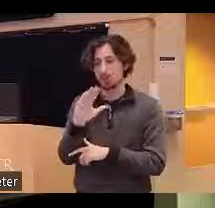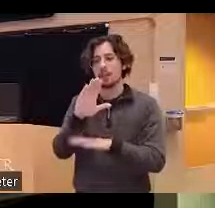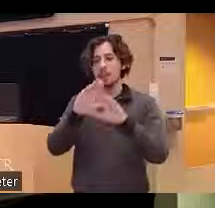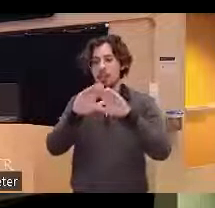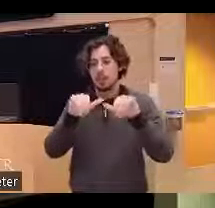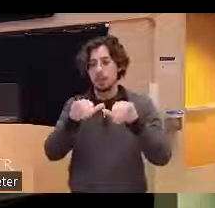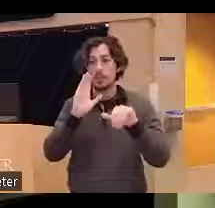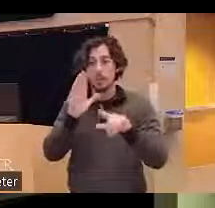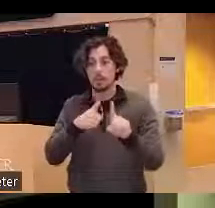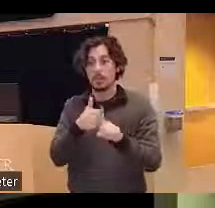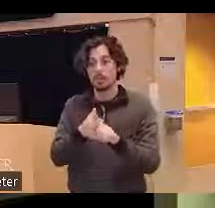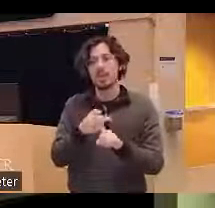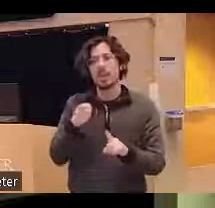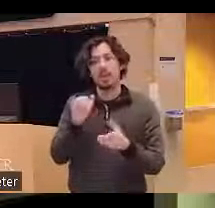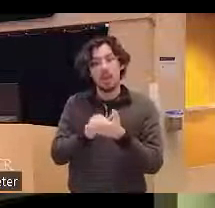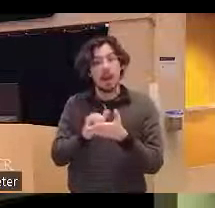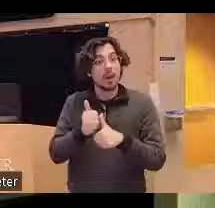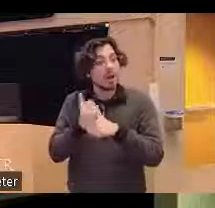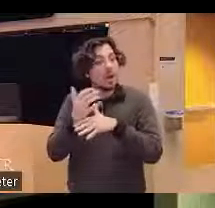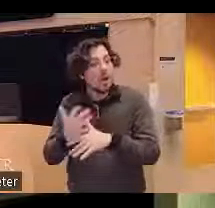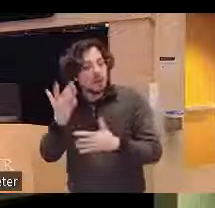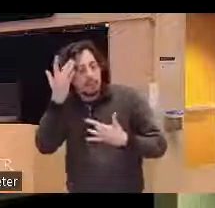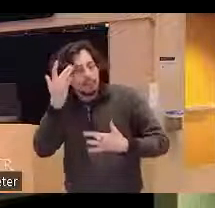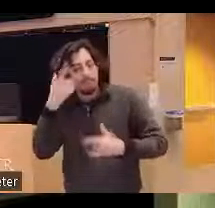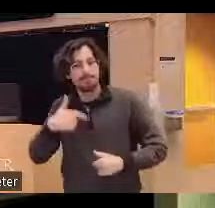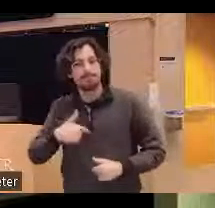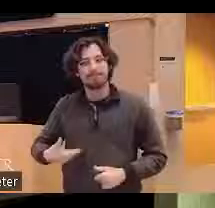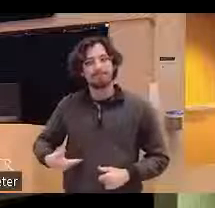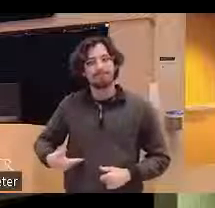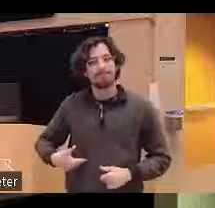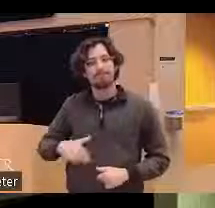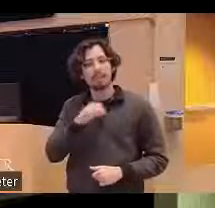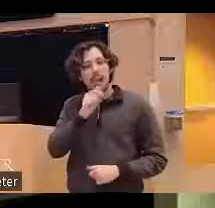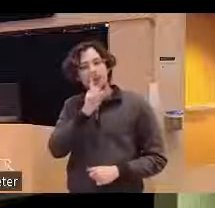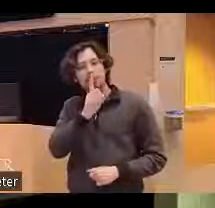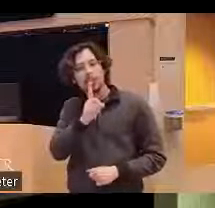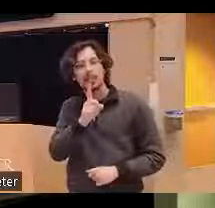the disease you know I I inclin to think not necessarily they certainly increase the risk